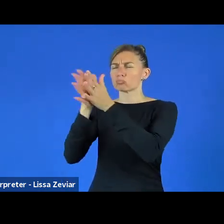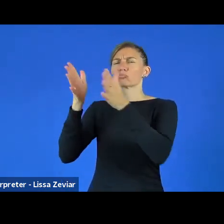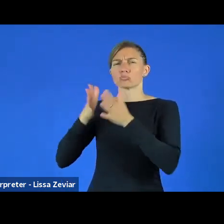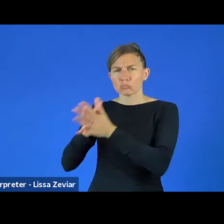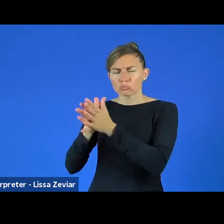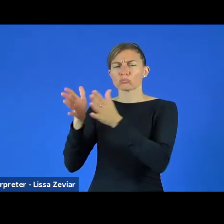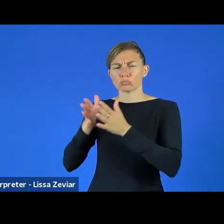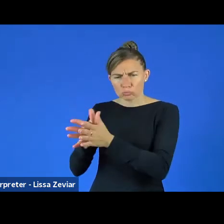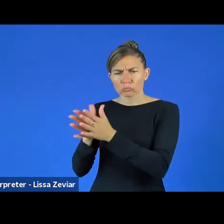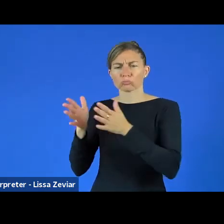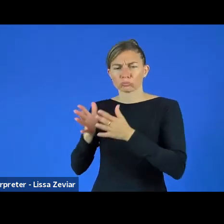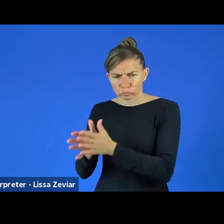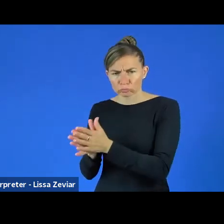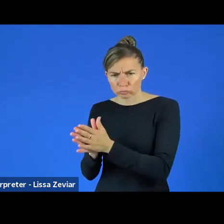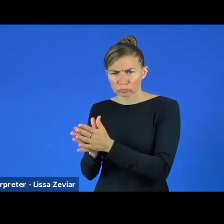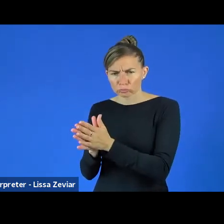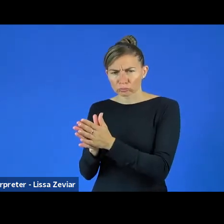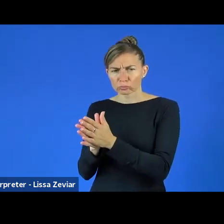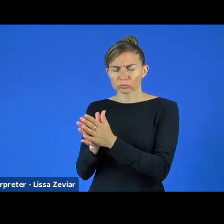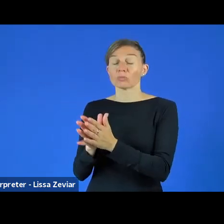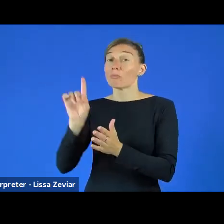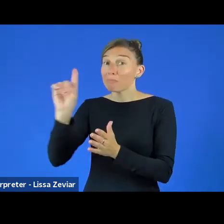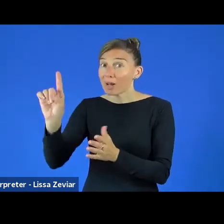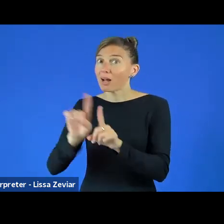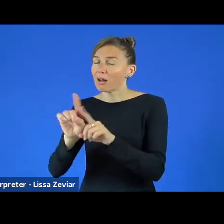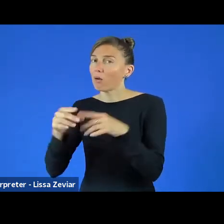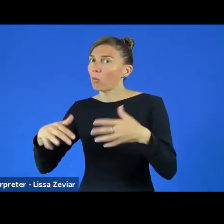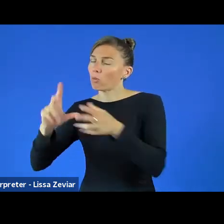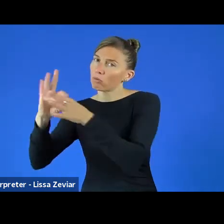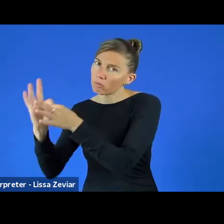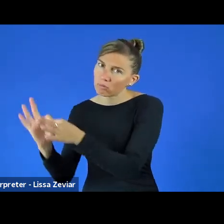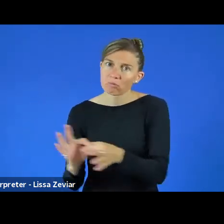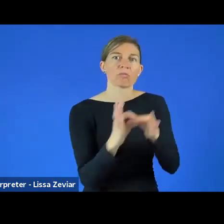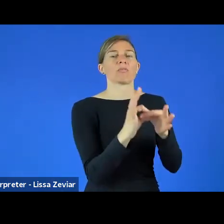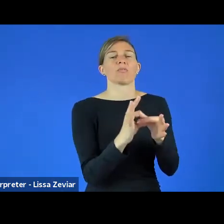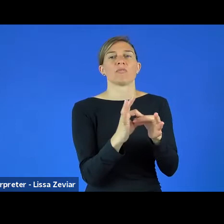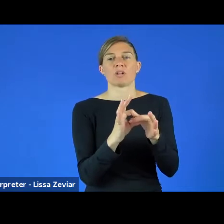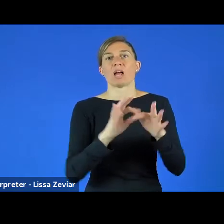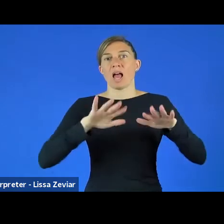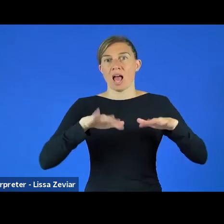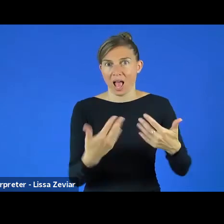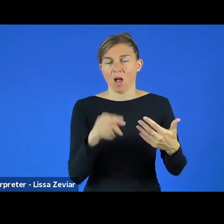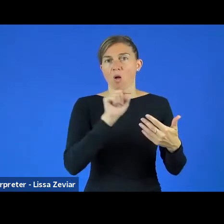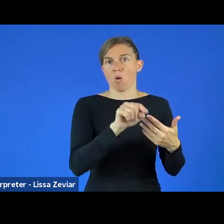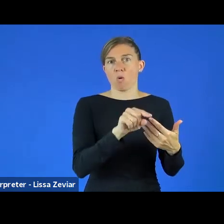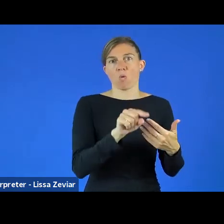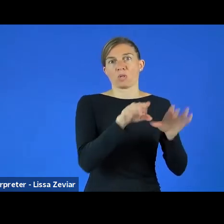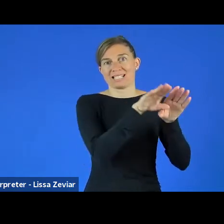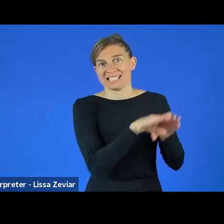but they are also very relevant in the context of the standards under the European Accessibility Act.